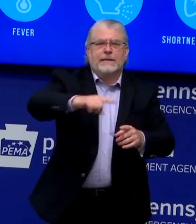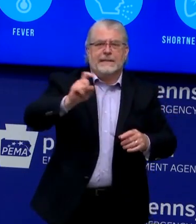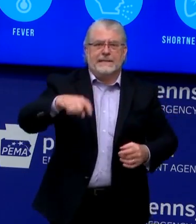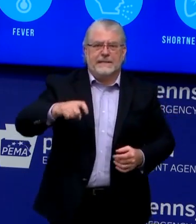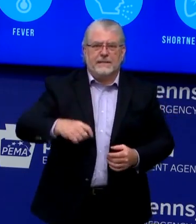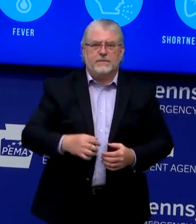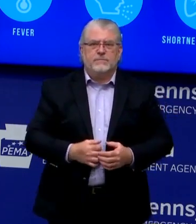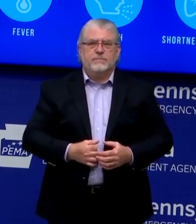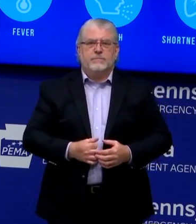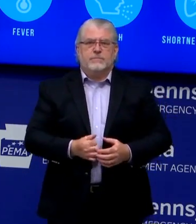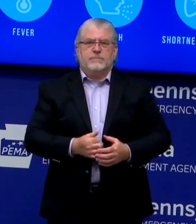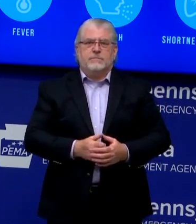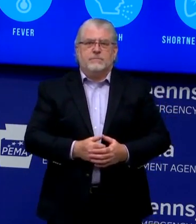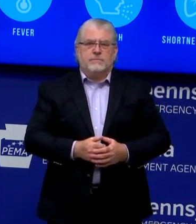WITH FEMA TO DISCUSS THAT.